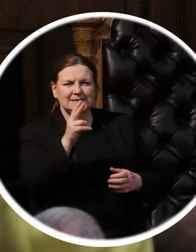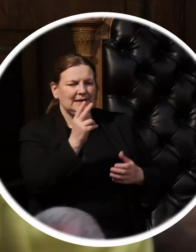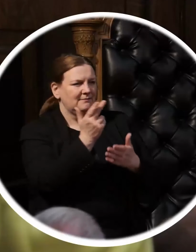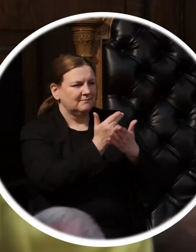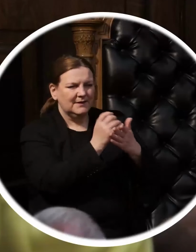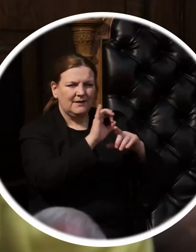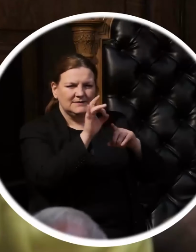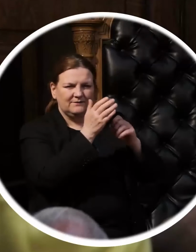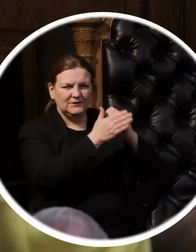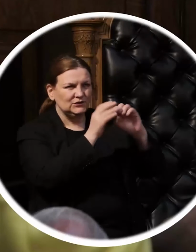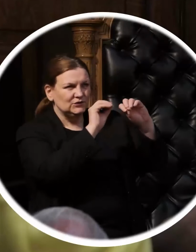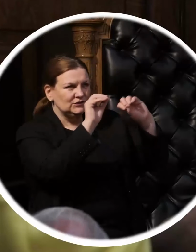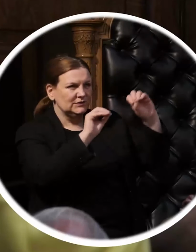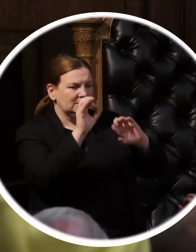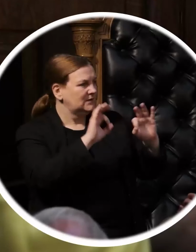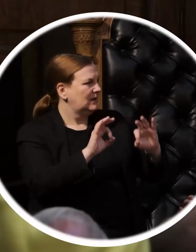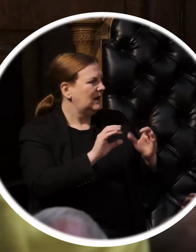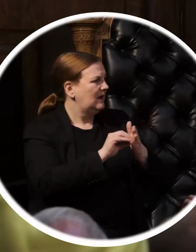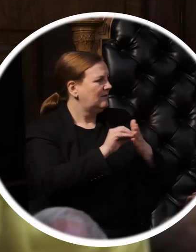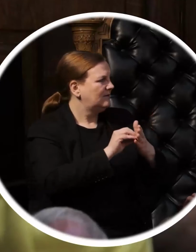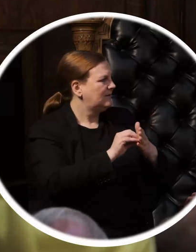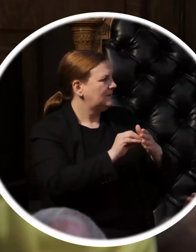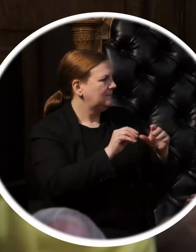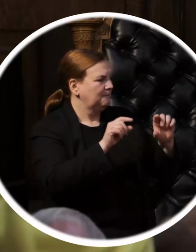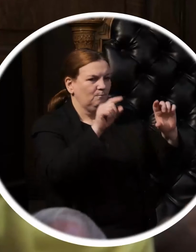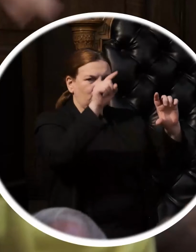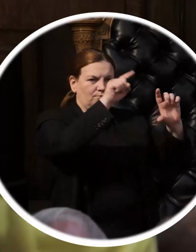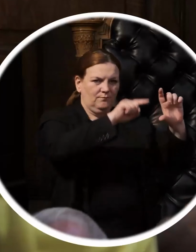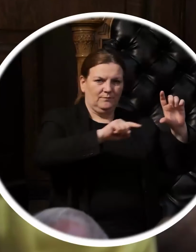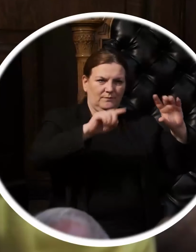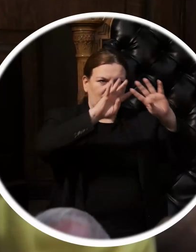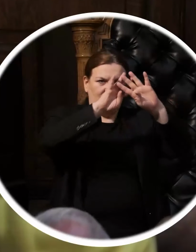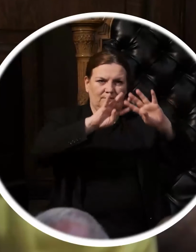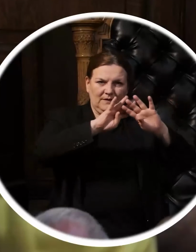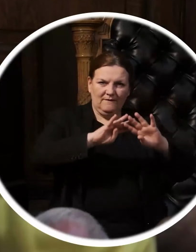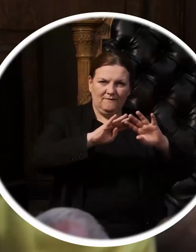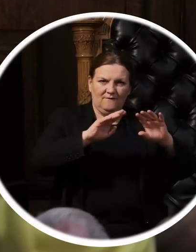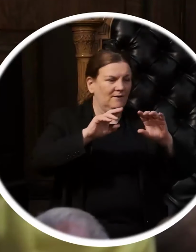These diamond mullioned ocular windows and fan lights are are actually quite unusual.